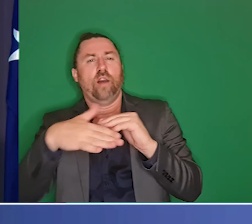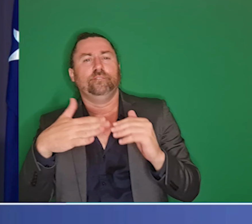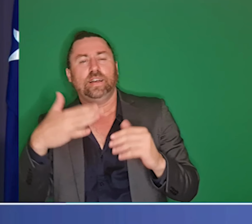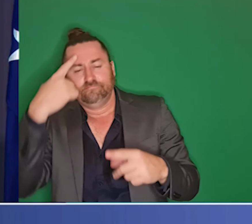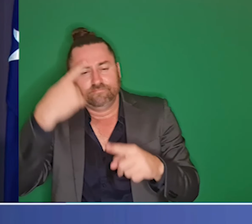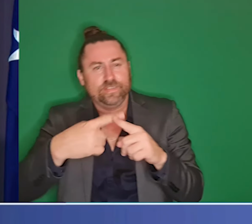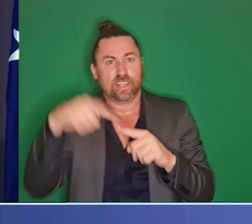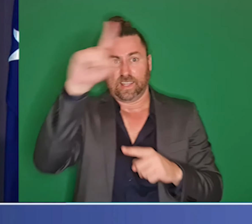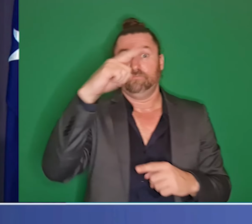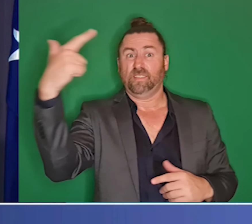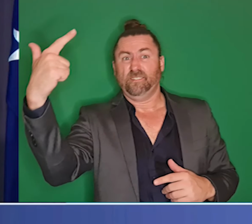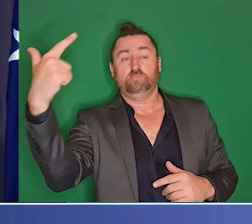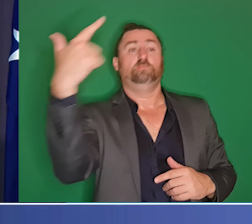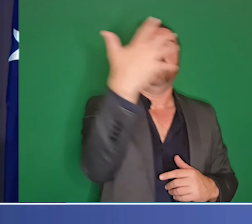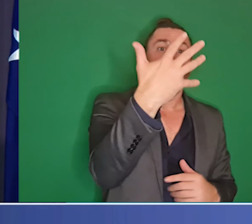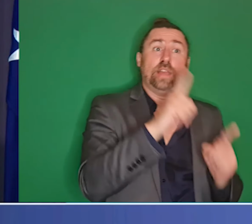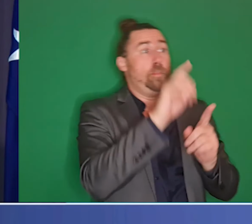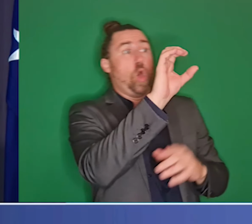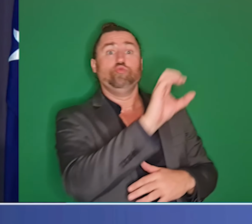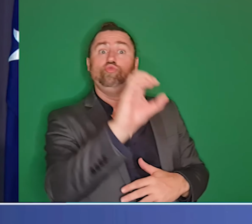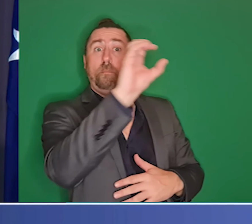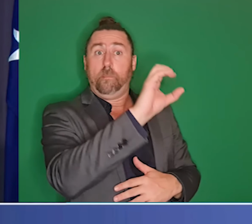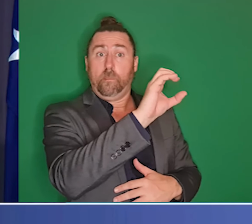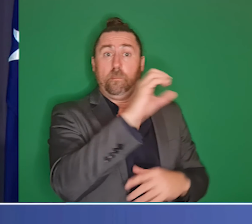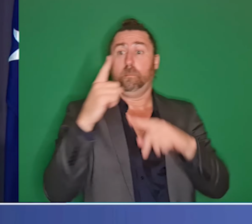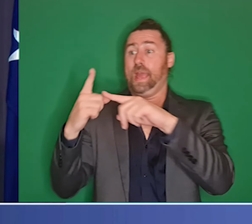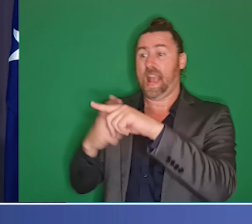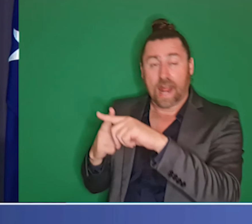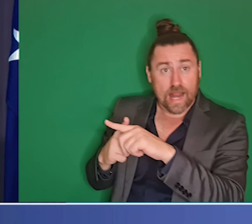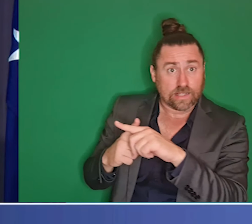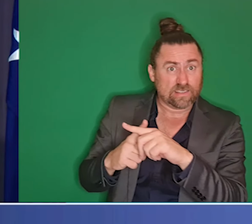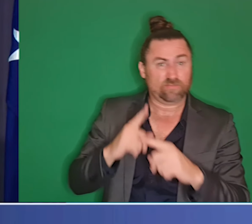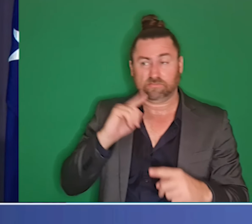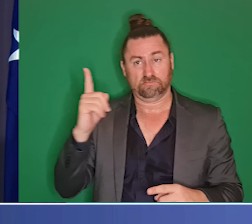as has the European CDC and the UK, as has been mentioned similarly.